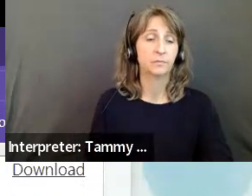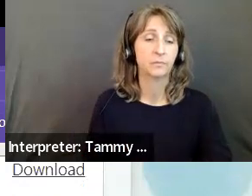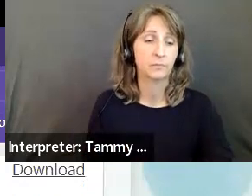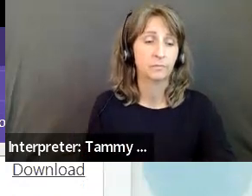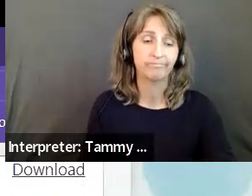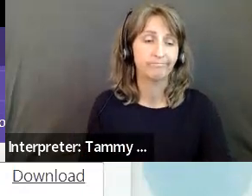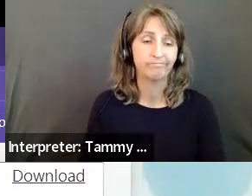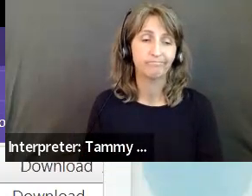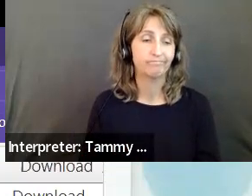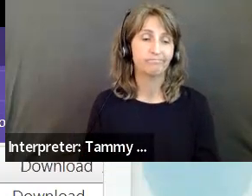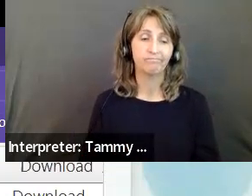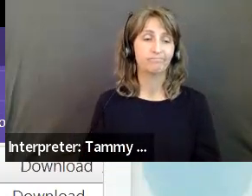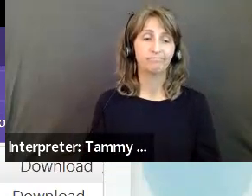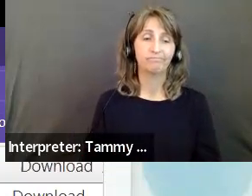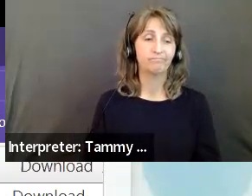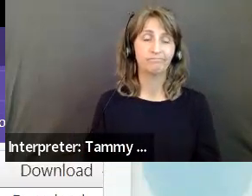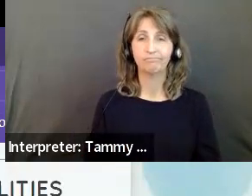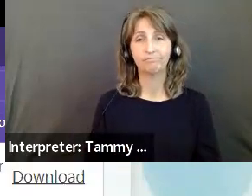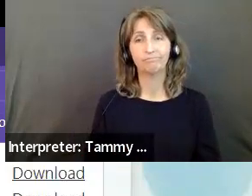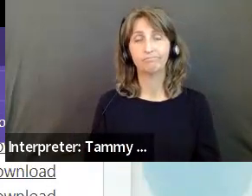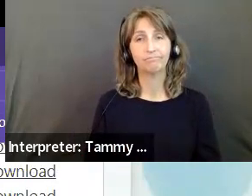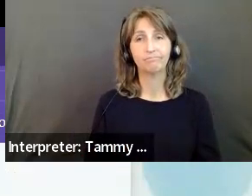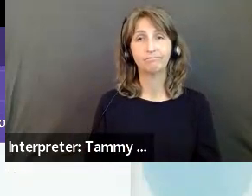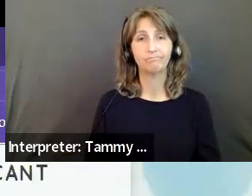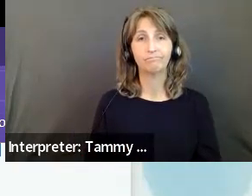Of course it's not. It's now on this stage.